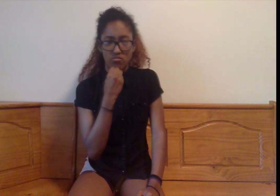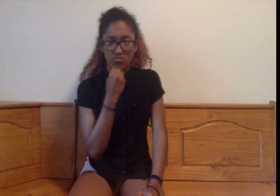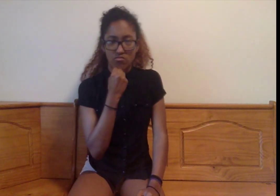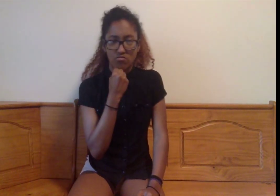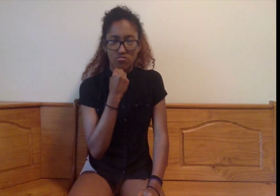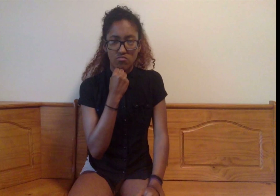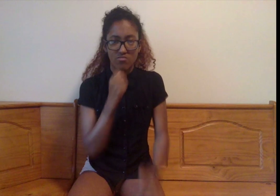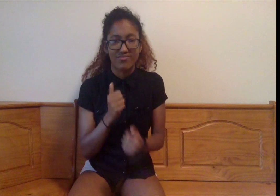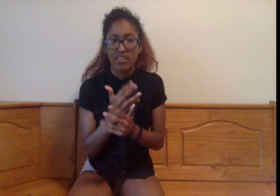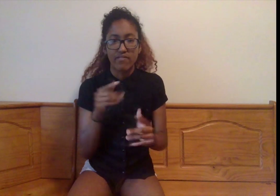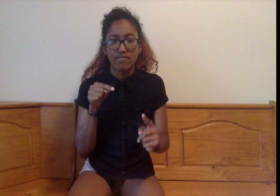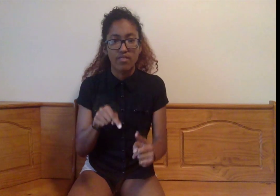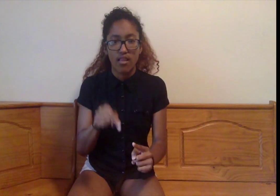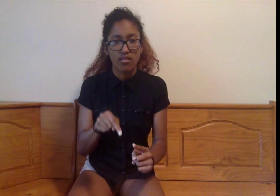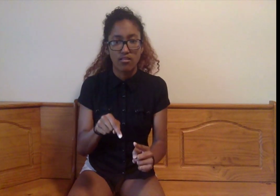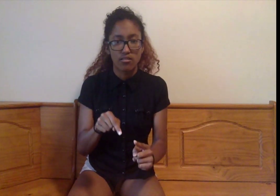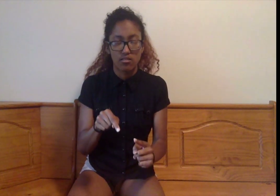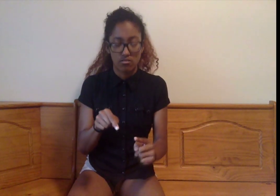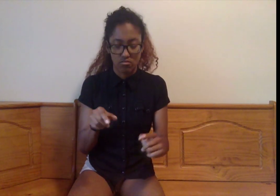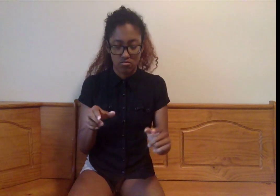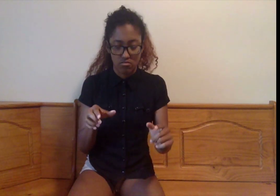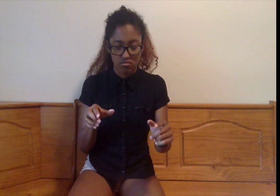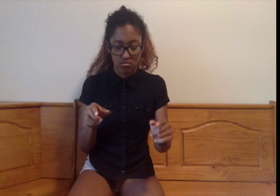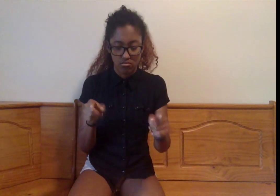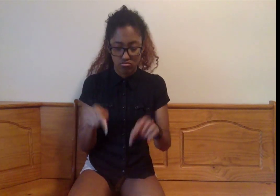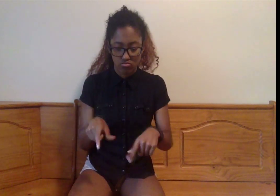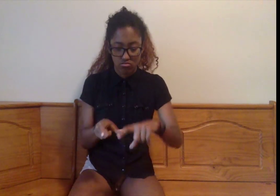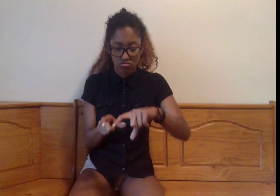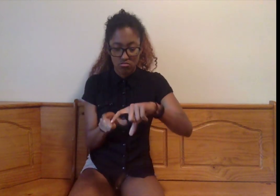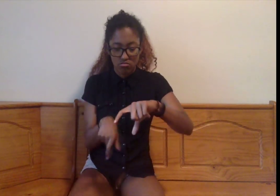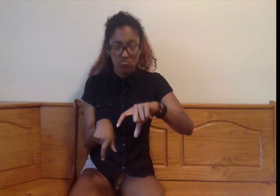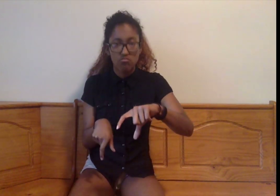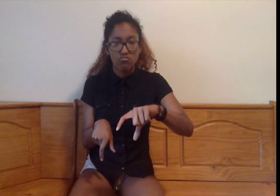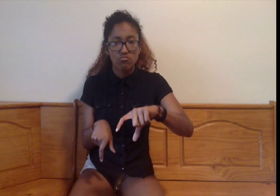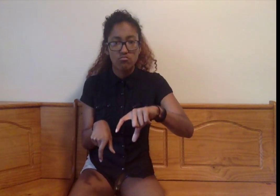The thin piece of fabric the only thing between my vagina and anything else